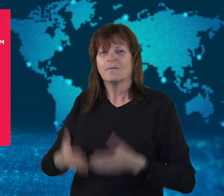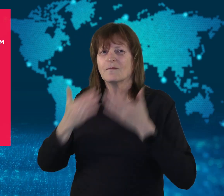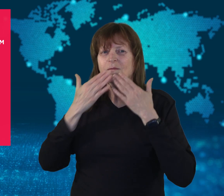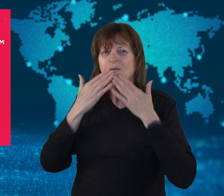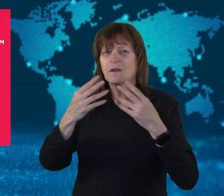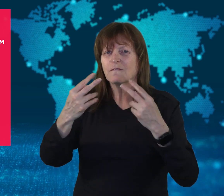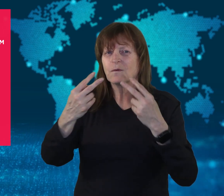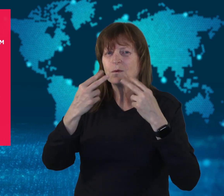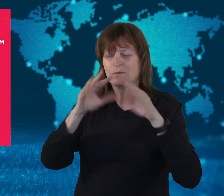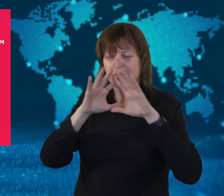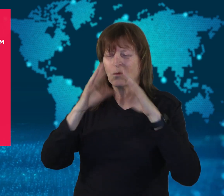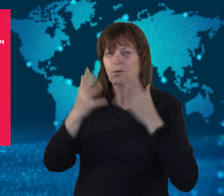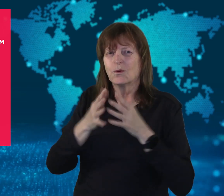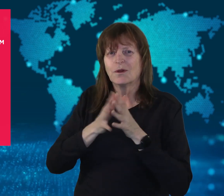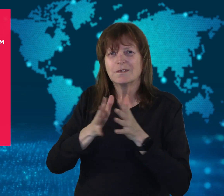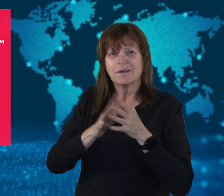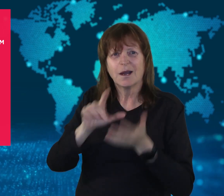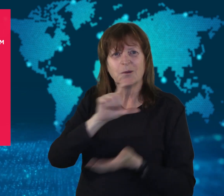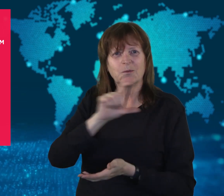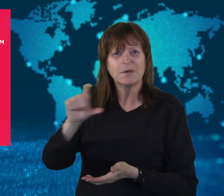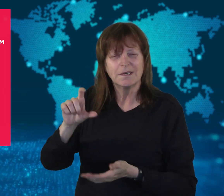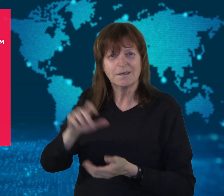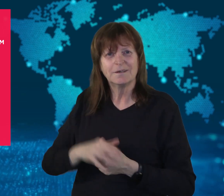Thank you for watching WorldSign Week.